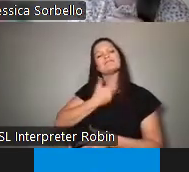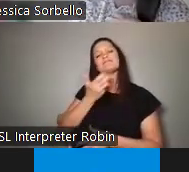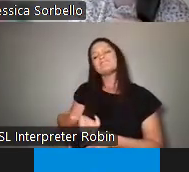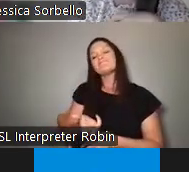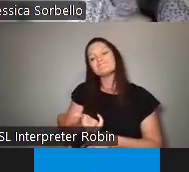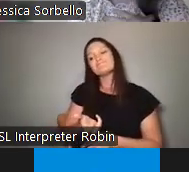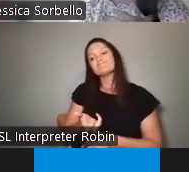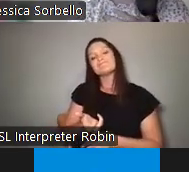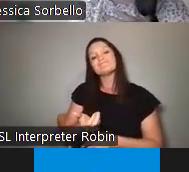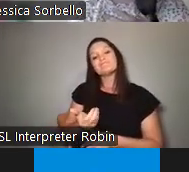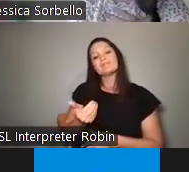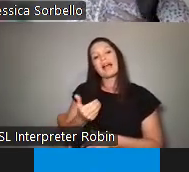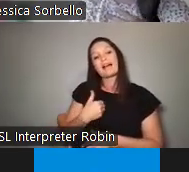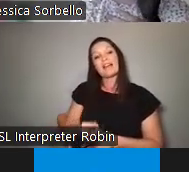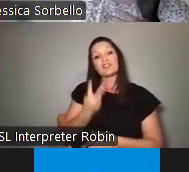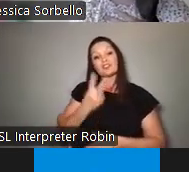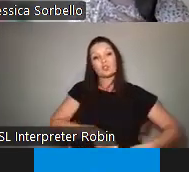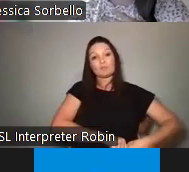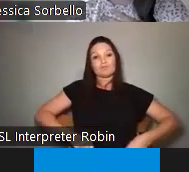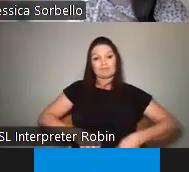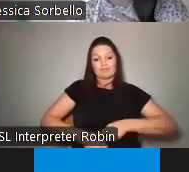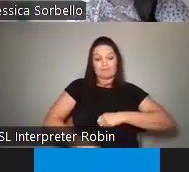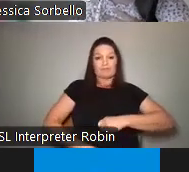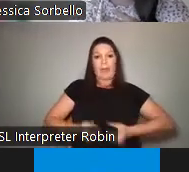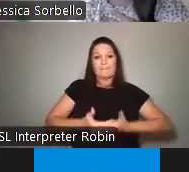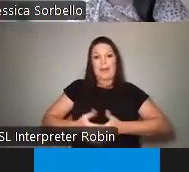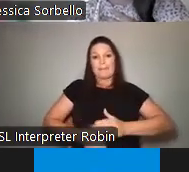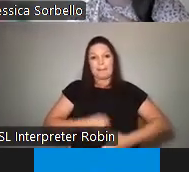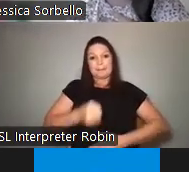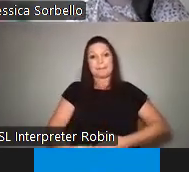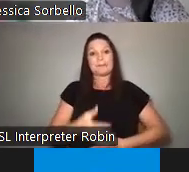medication in my medicine cabinet. I had two young kids